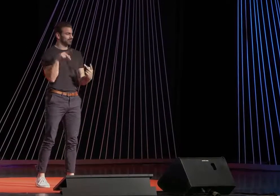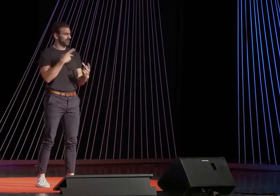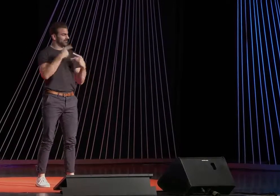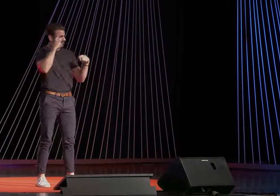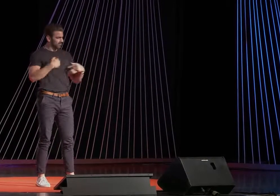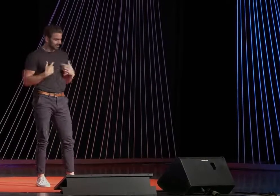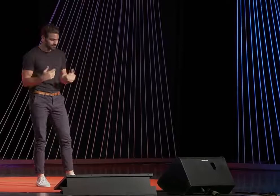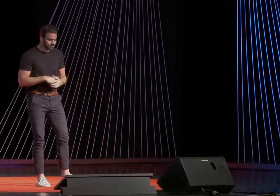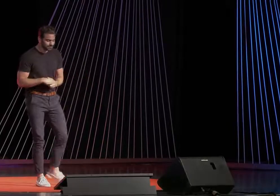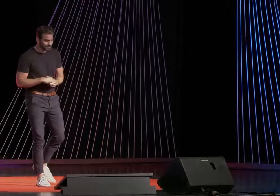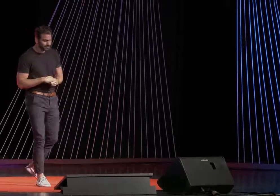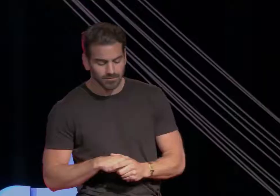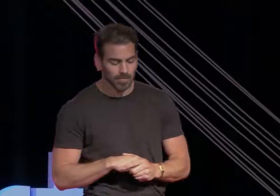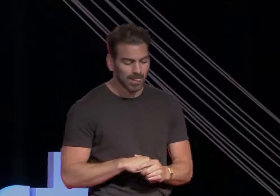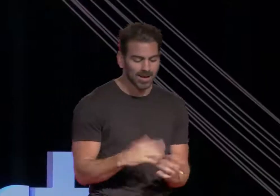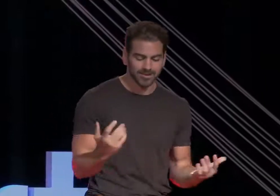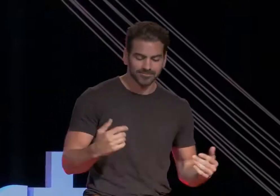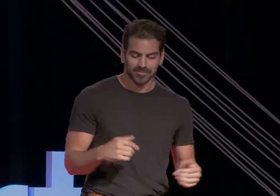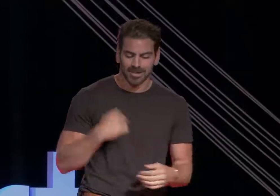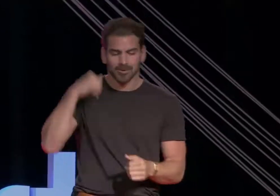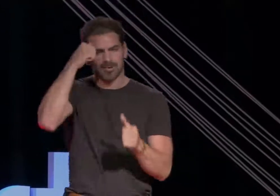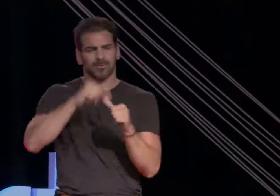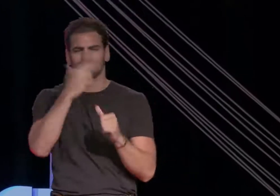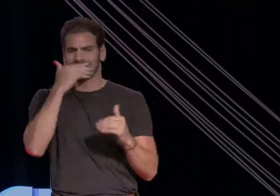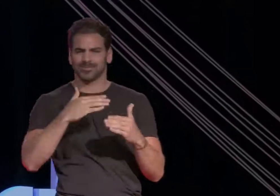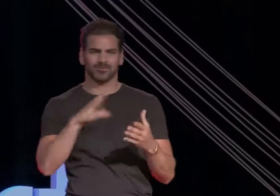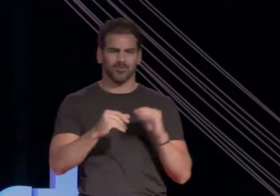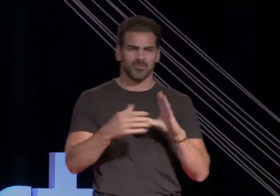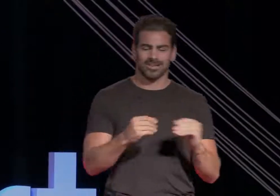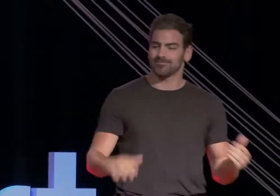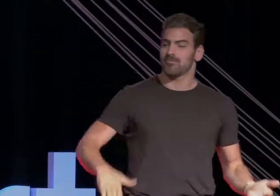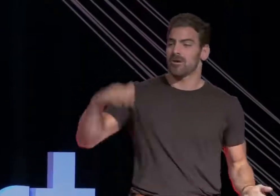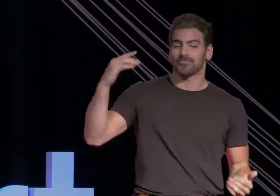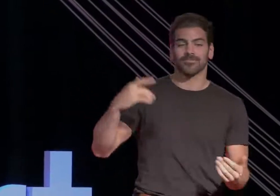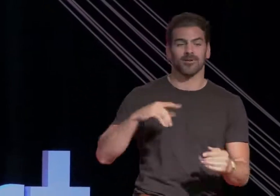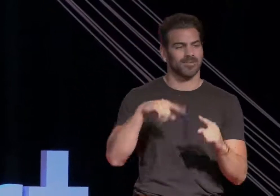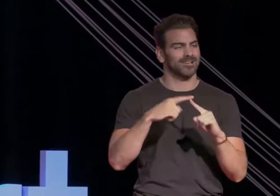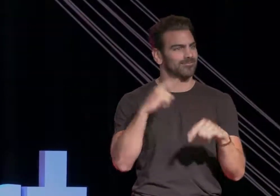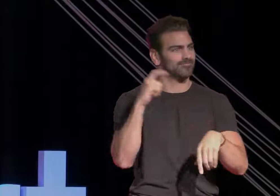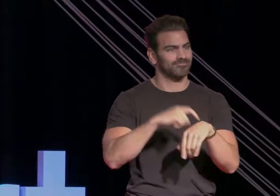don't believe that but it's true for me the deaf community our world was the perfect world for me